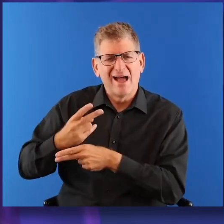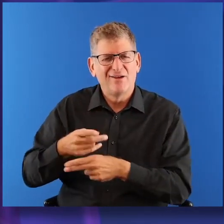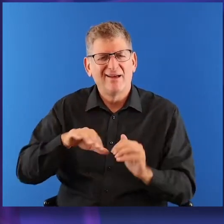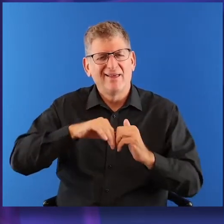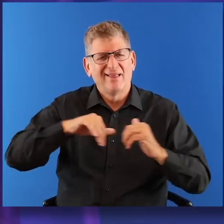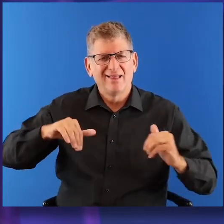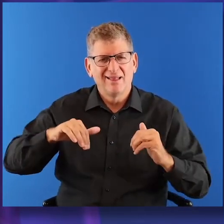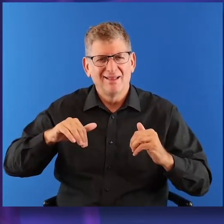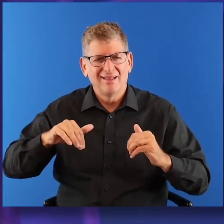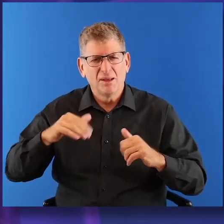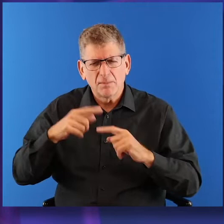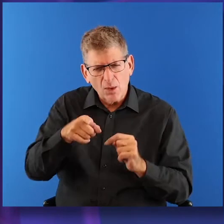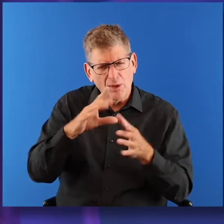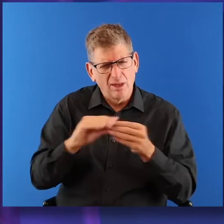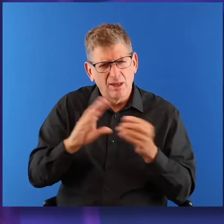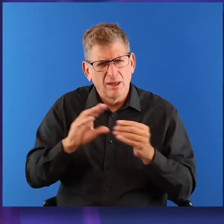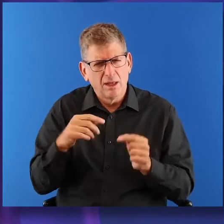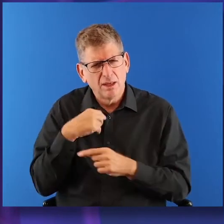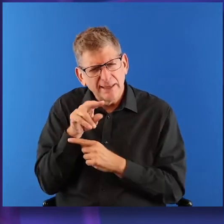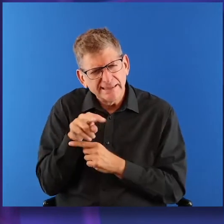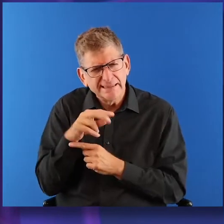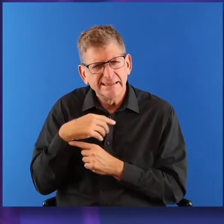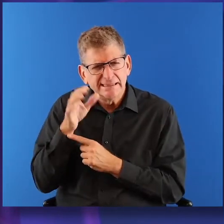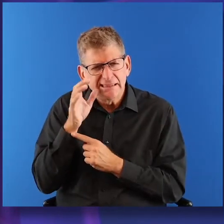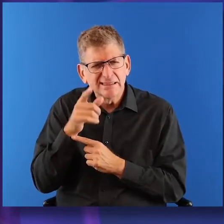of a way of addressing health equity,